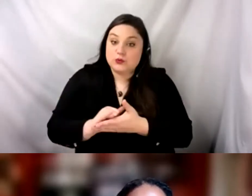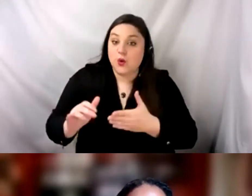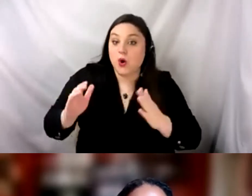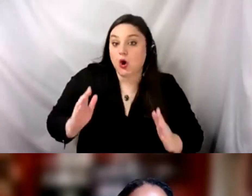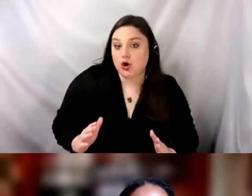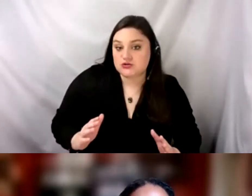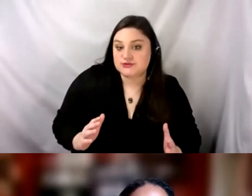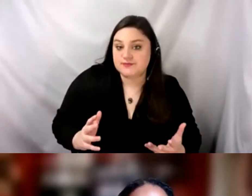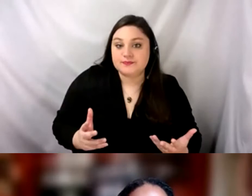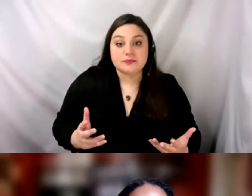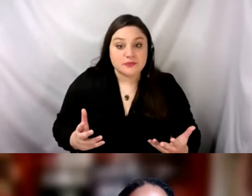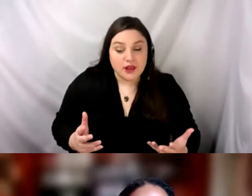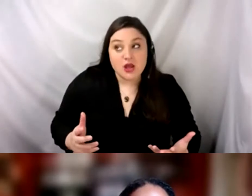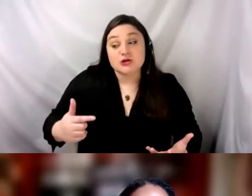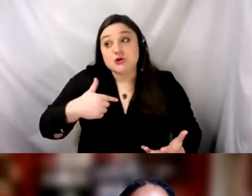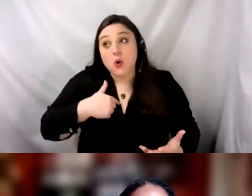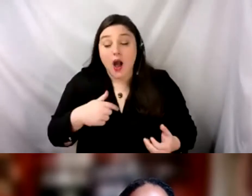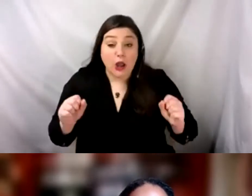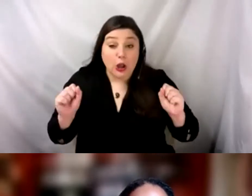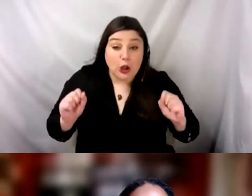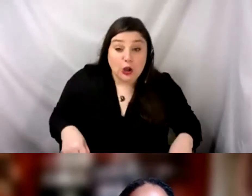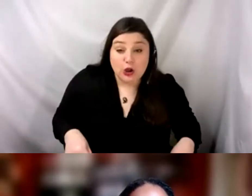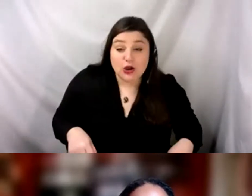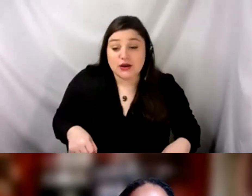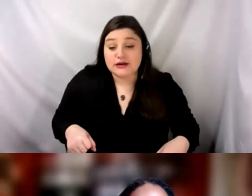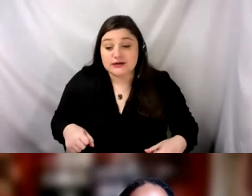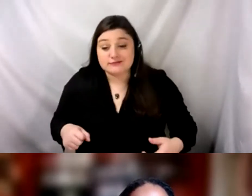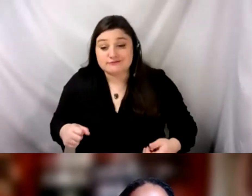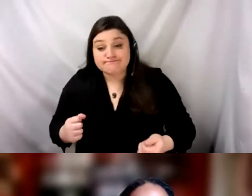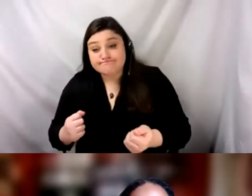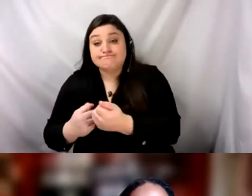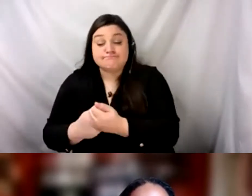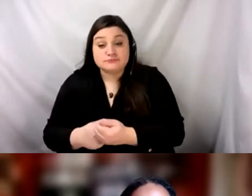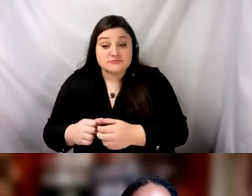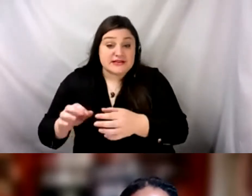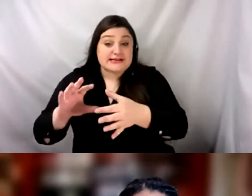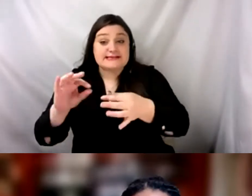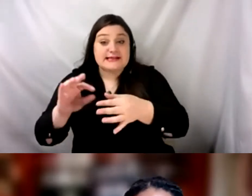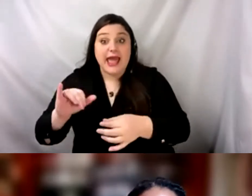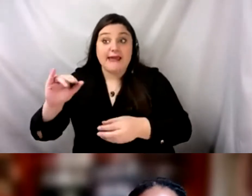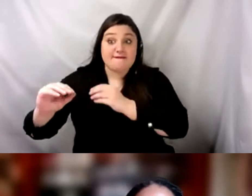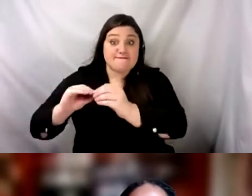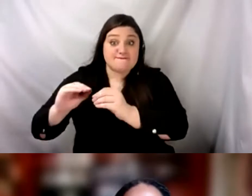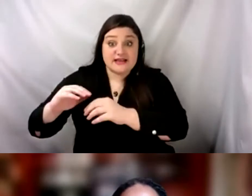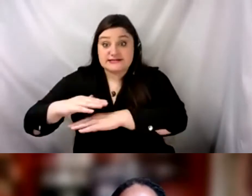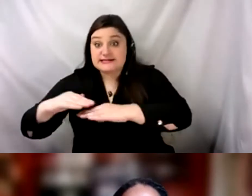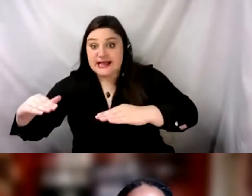the storm is doing that service. But I think the point -- you want to put pressure on the federal government. Or at least pay attention